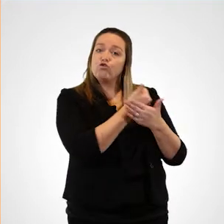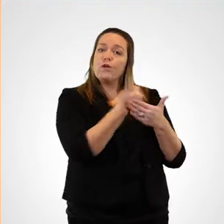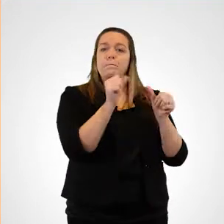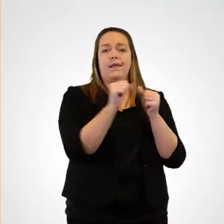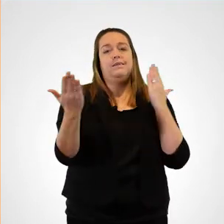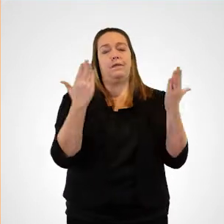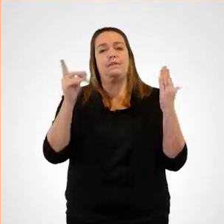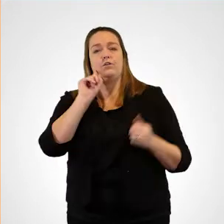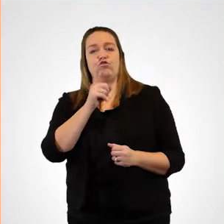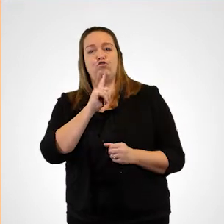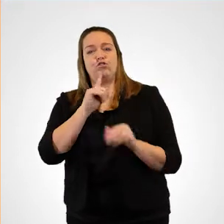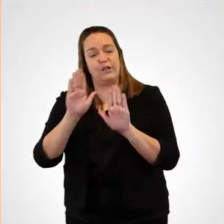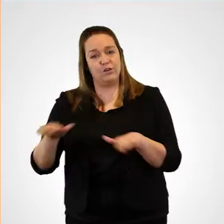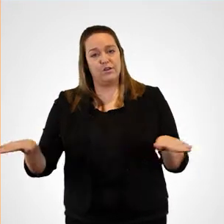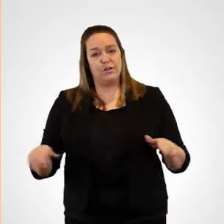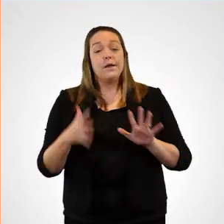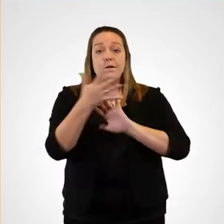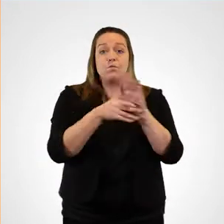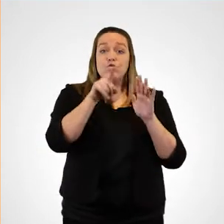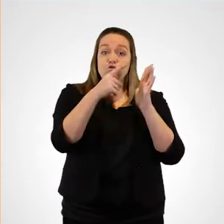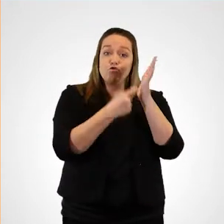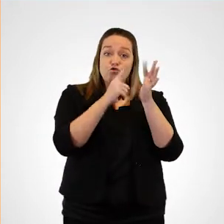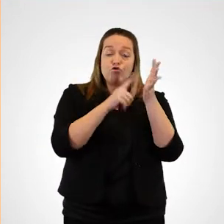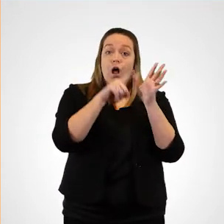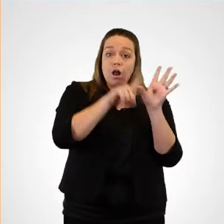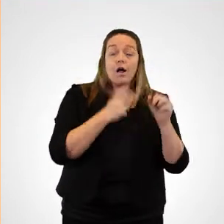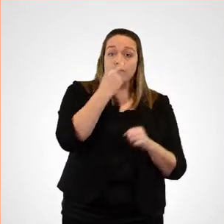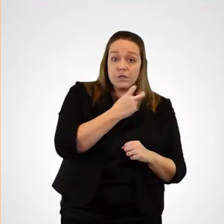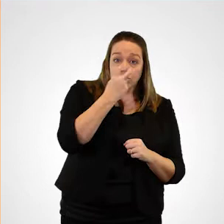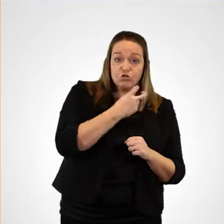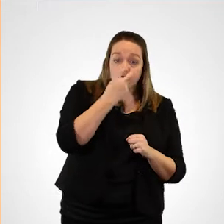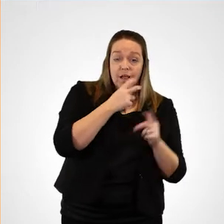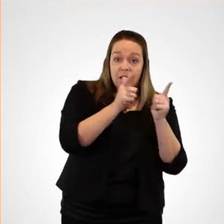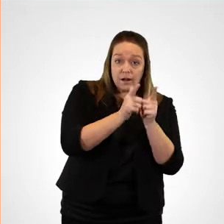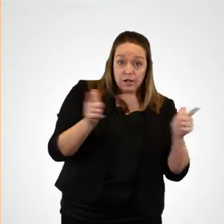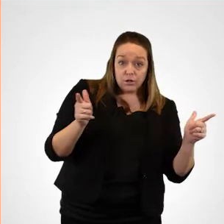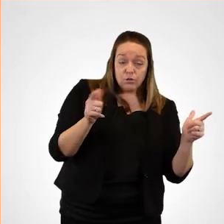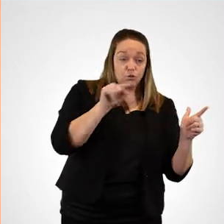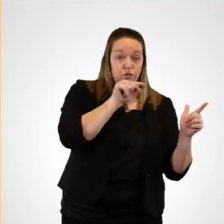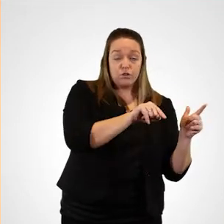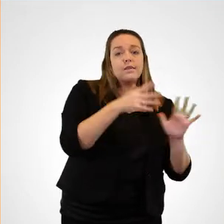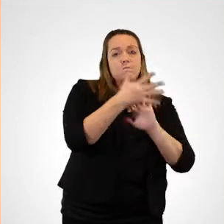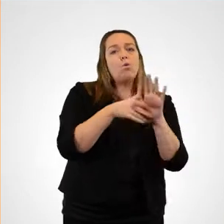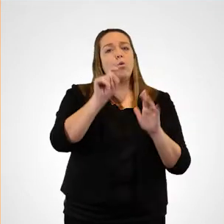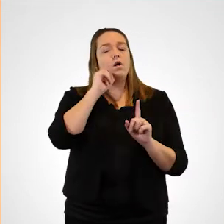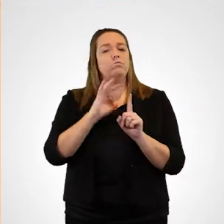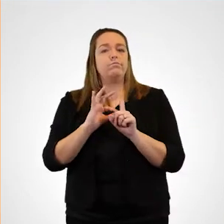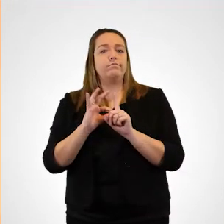So again it does suggest if you rely on the speechreading component of spoken language, you'll actually get better at it.